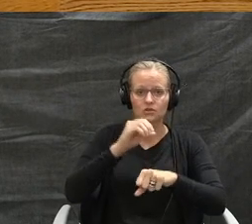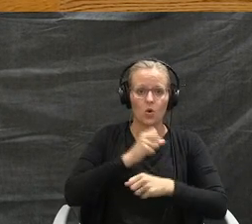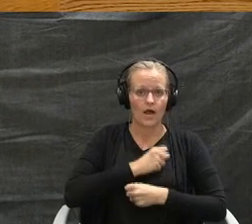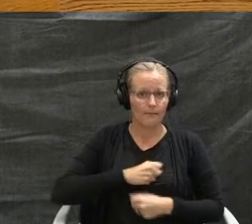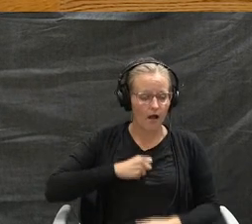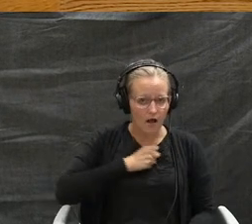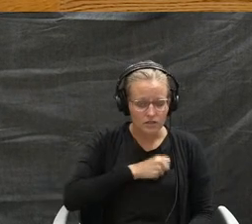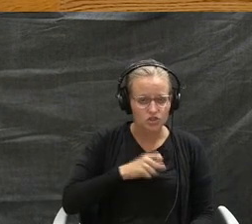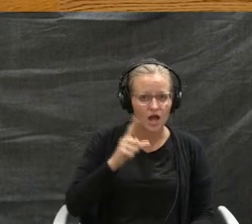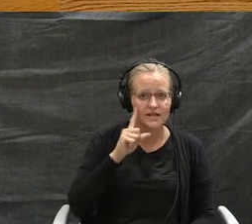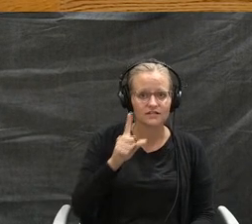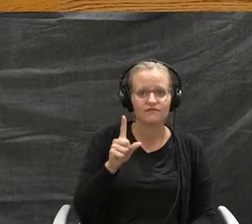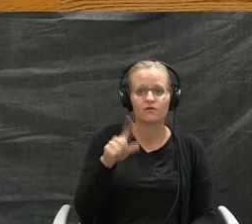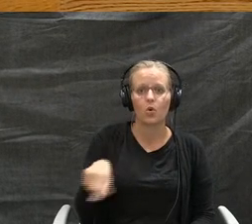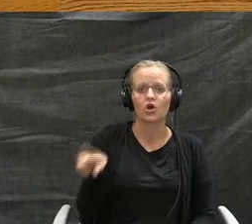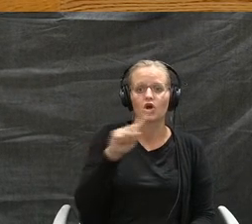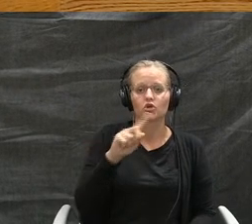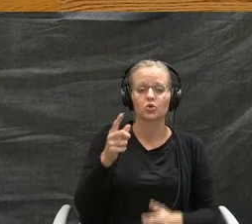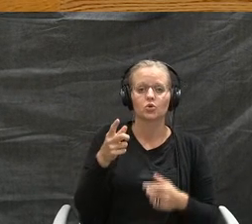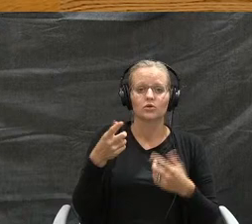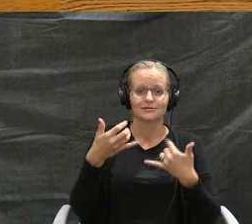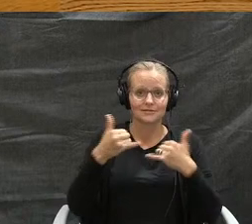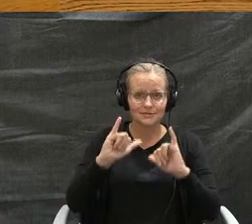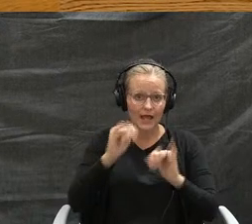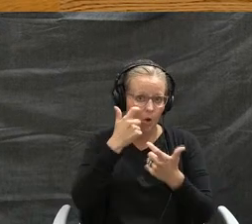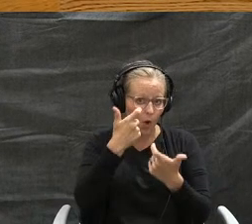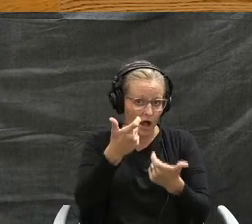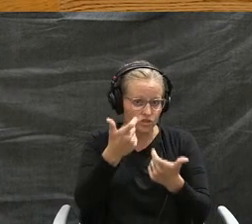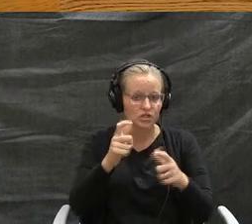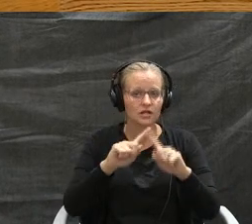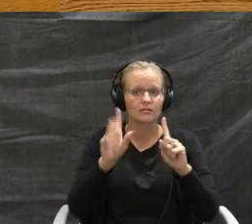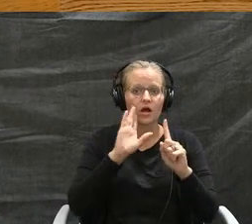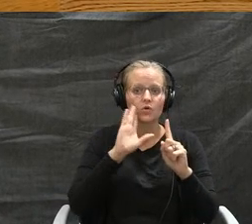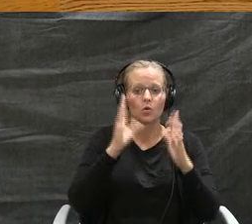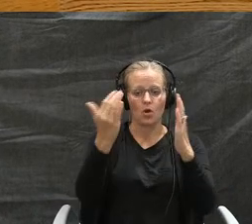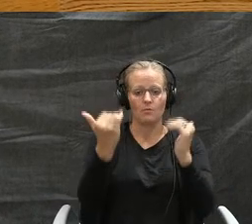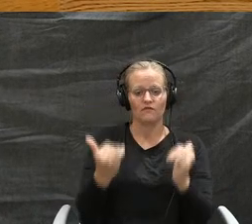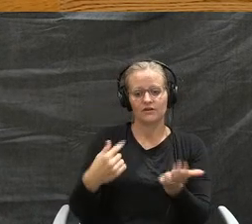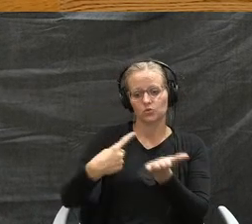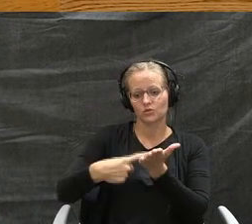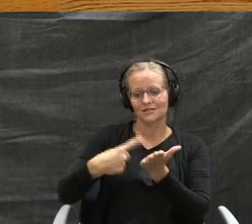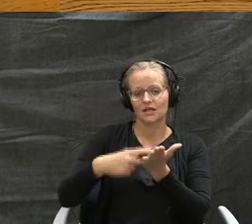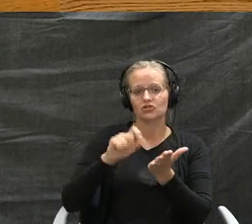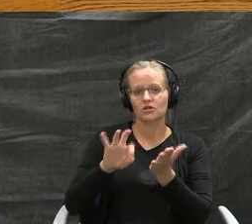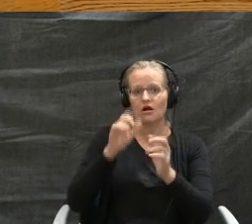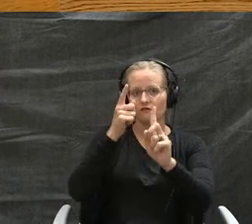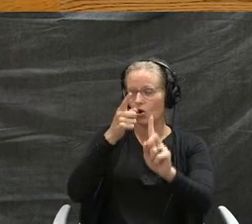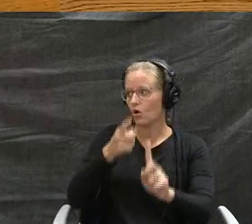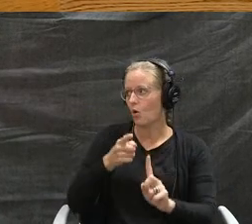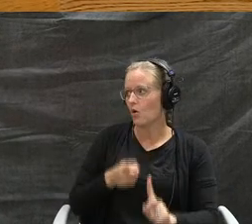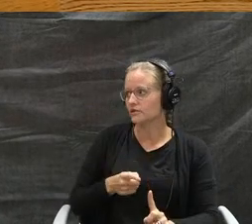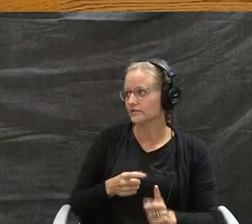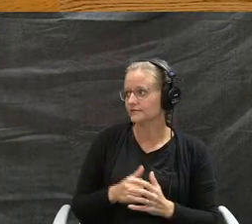Are still tuning in with us, but we are going to move on to the discussion of the goals in that would be me.